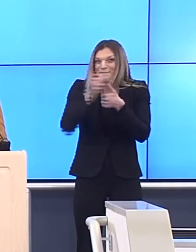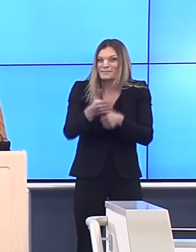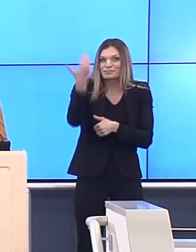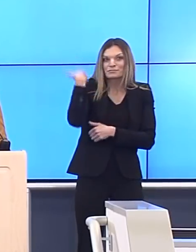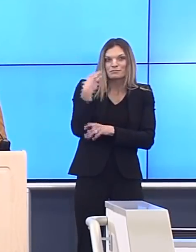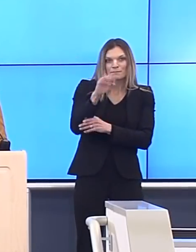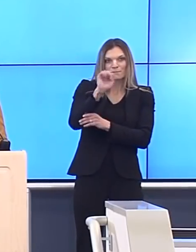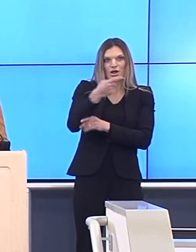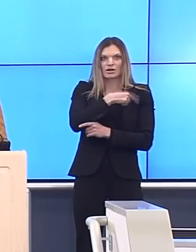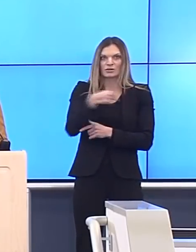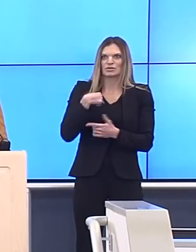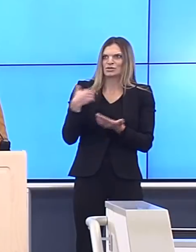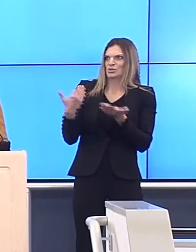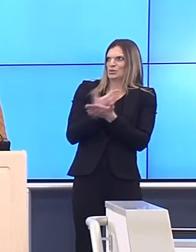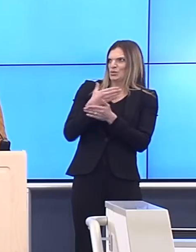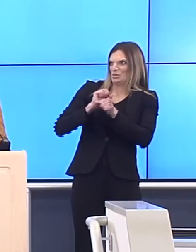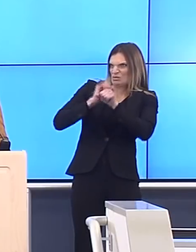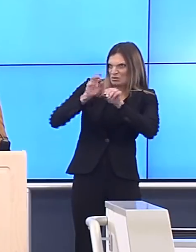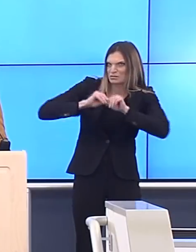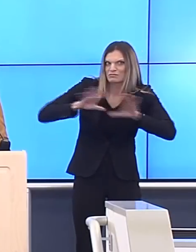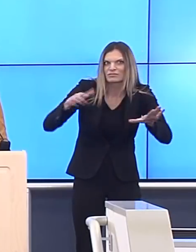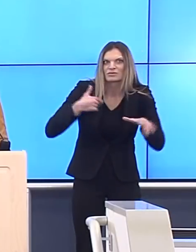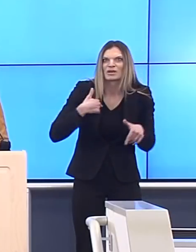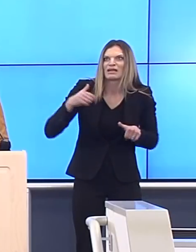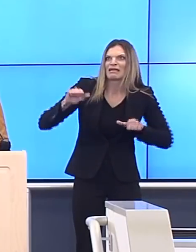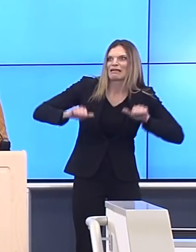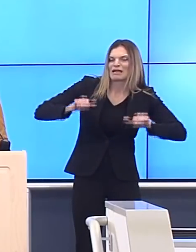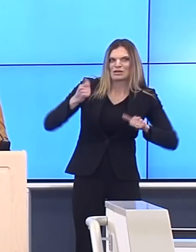IN THE COUNTRY. WE NEED TO REMEMBER BACK IN MARCH. THERE